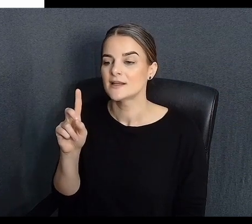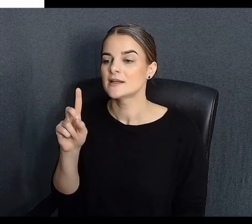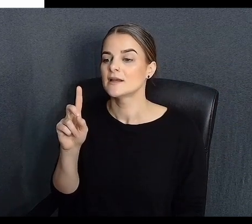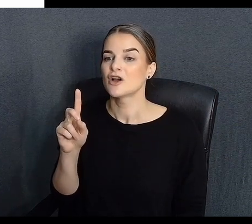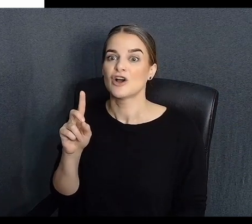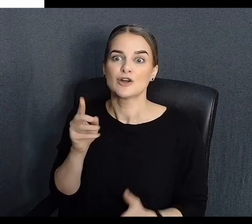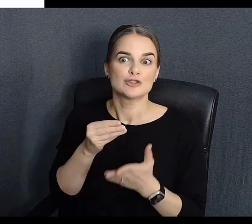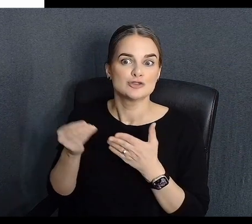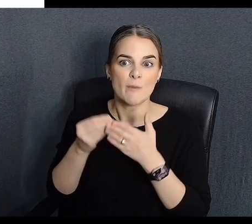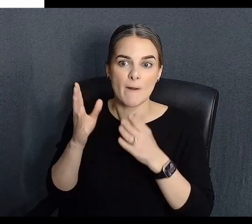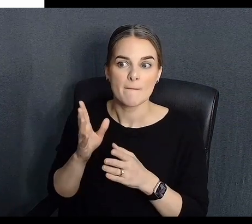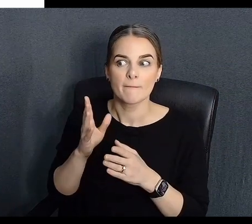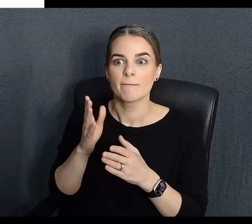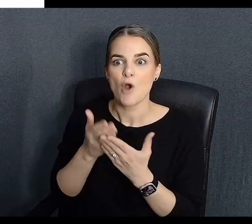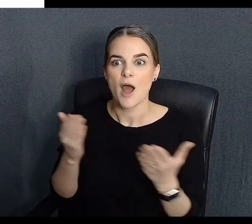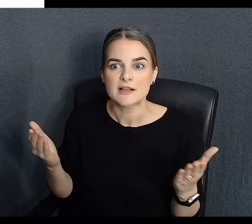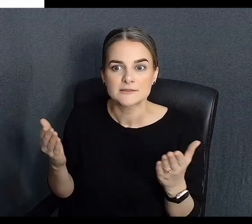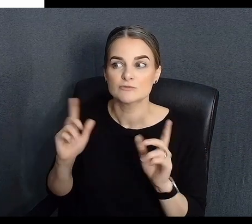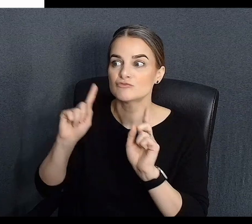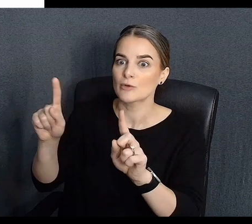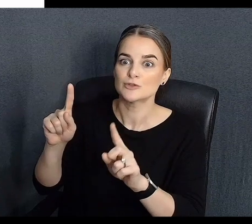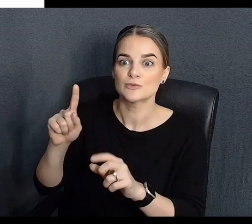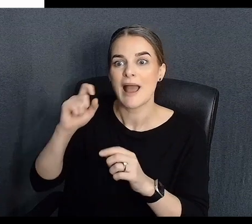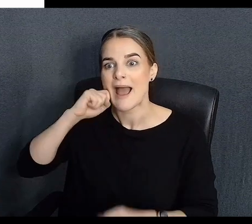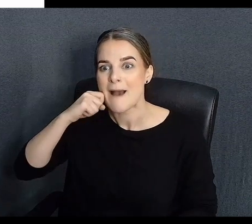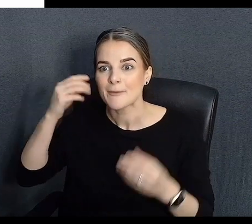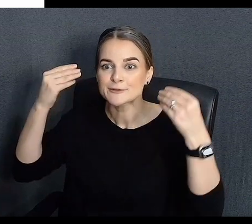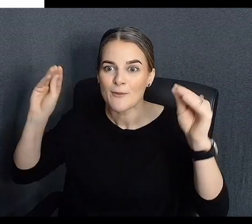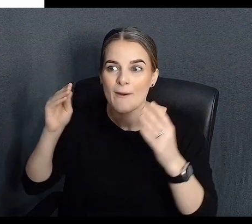store, I picked up an iPad, and then I downloaded an app, we're looking anywhere